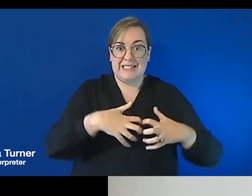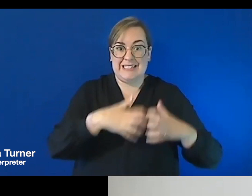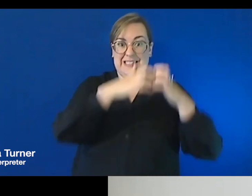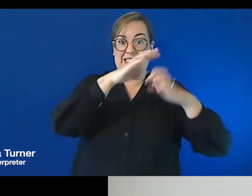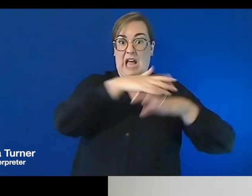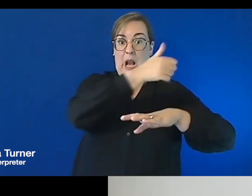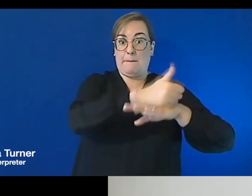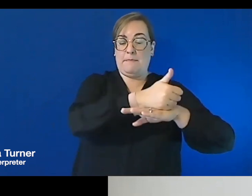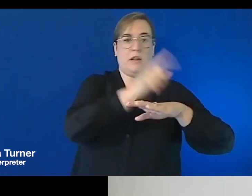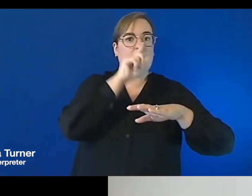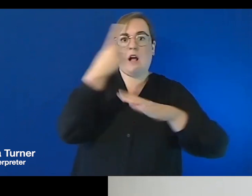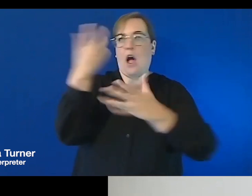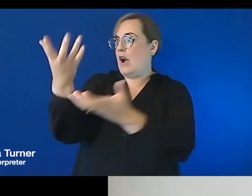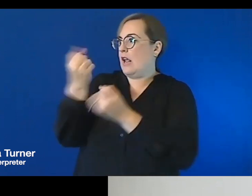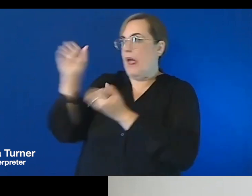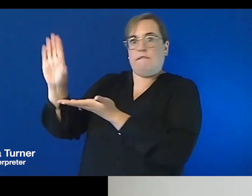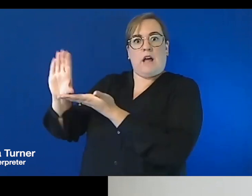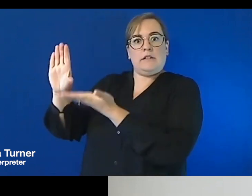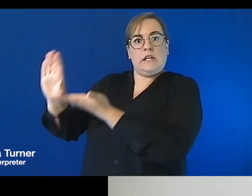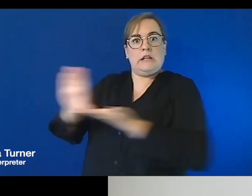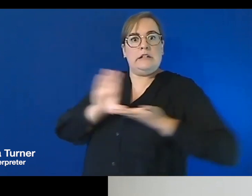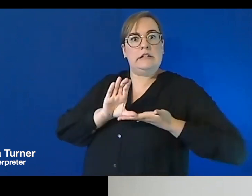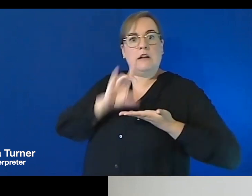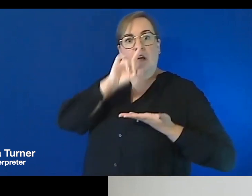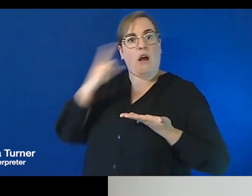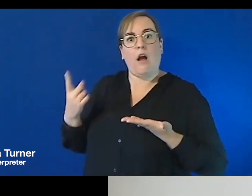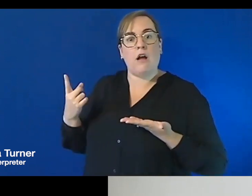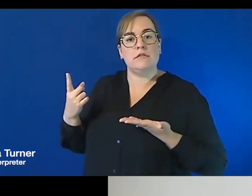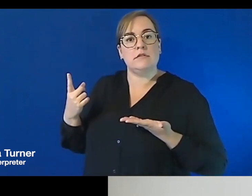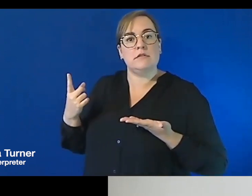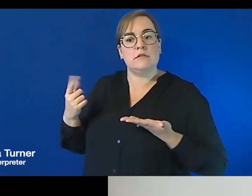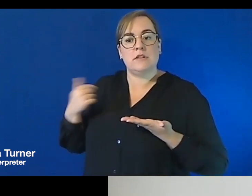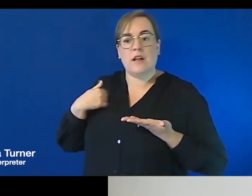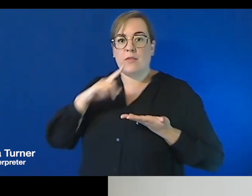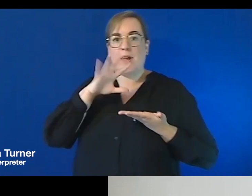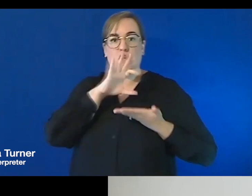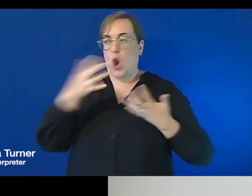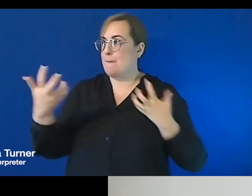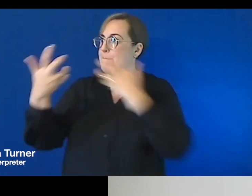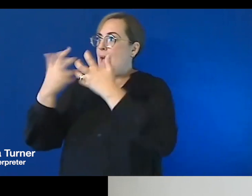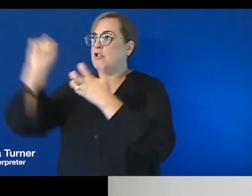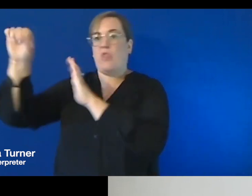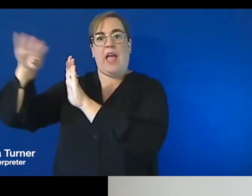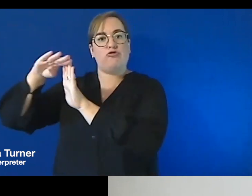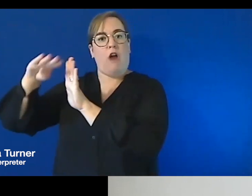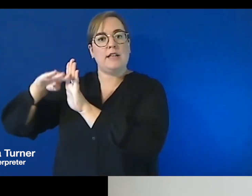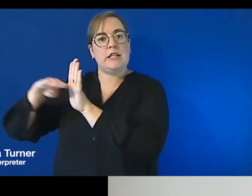because we don't fit so-called Y Combinator criteria, both in terms of a growth pace,